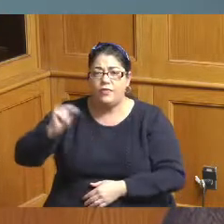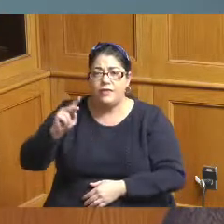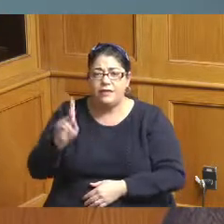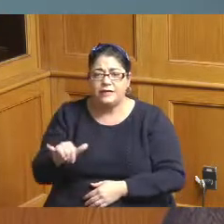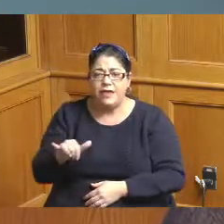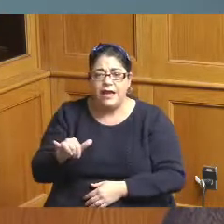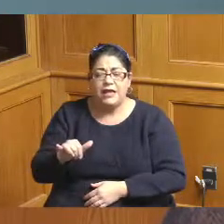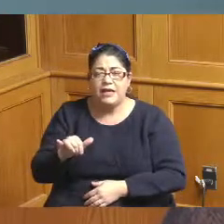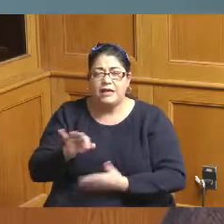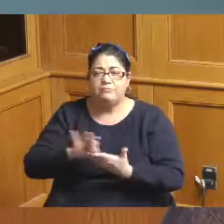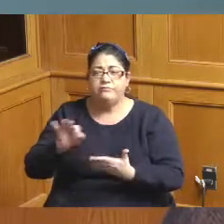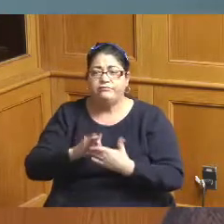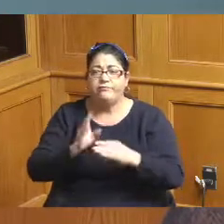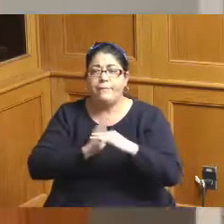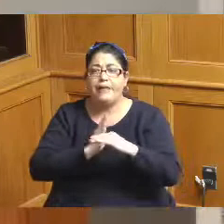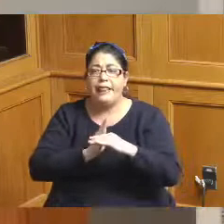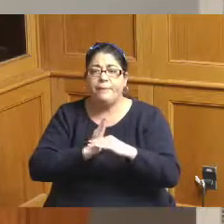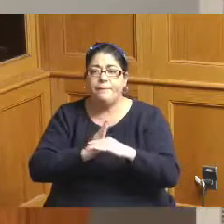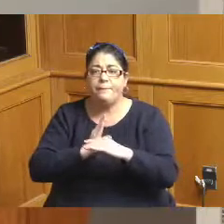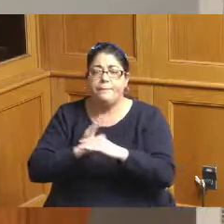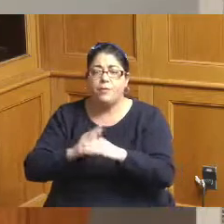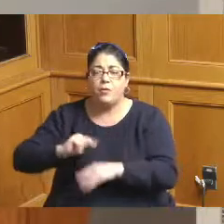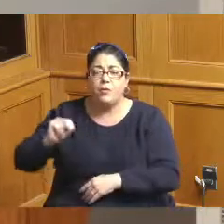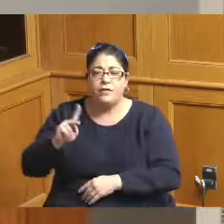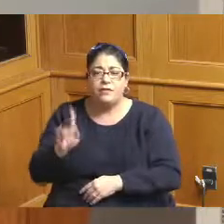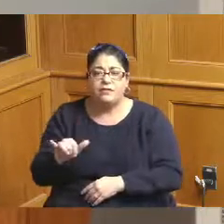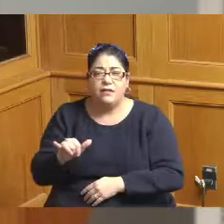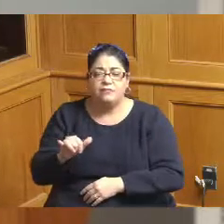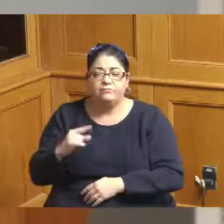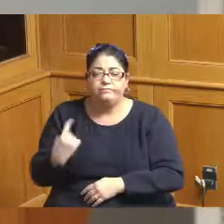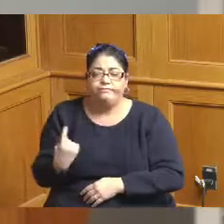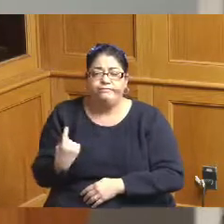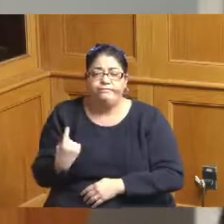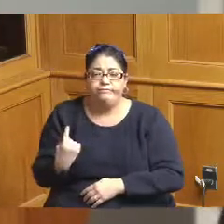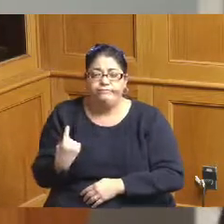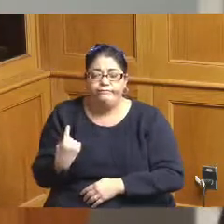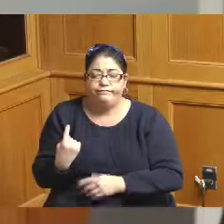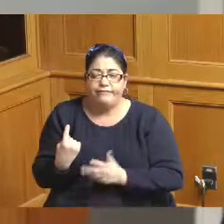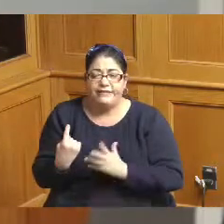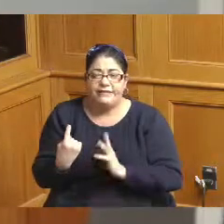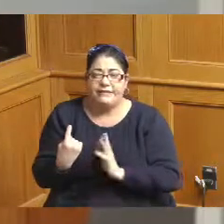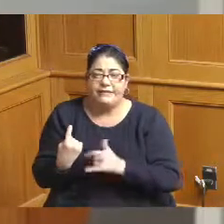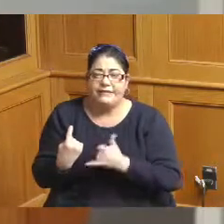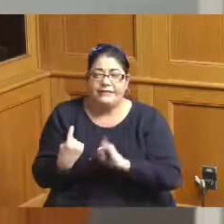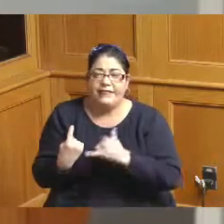tracked were medium and so that is the only county that is left over and still a little bit elevated